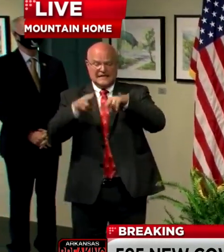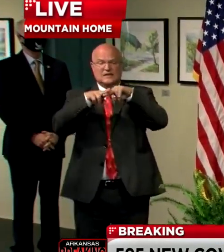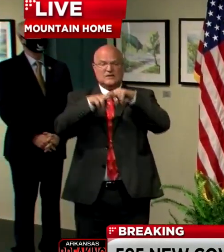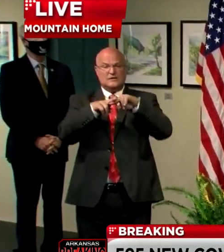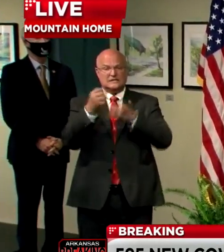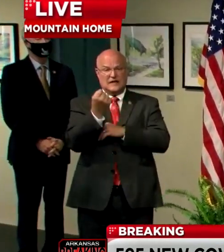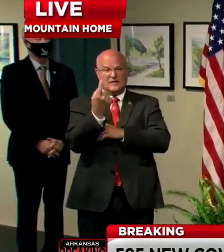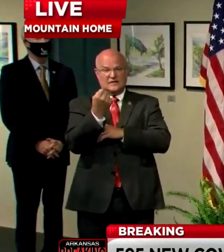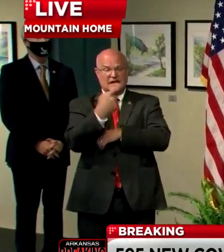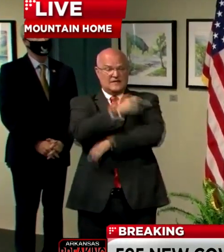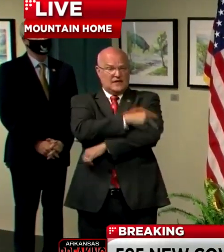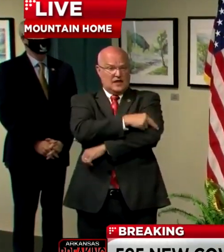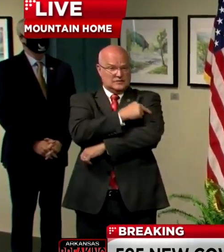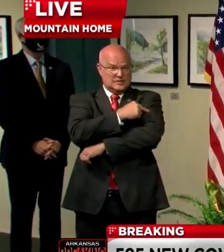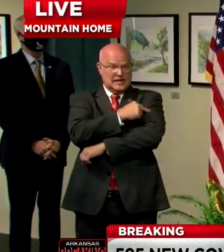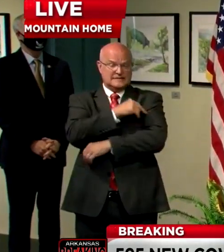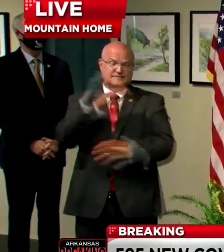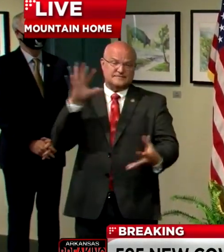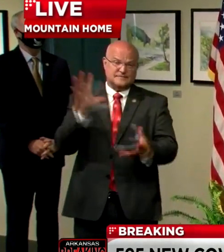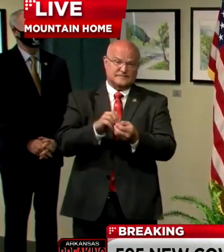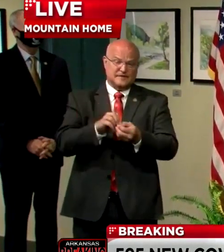ARE IN CORRECTIONAL FACILITIES SO WE HAVE ÃACTIVE CASES IN THE COMMUNITY.